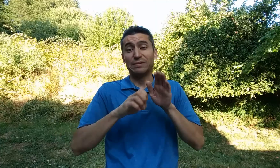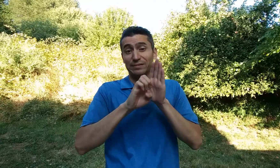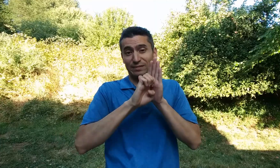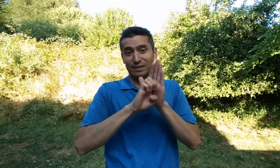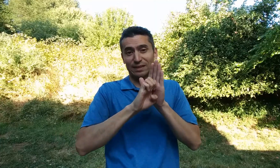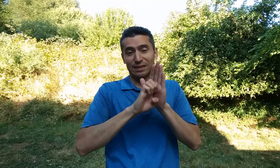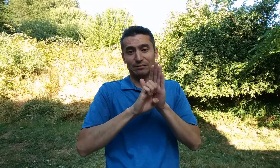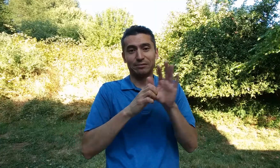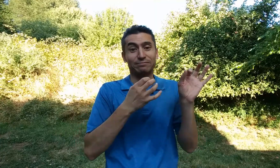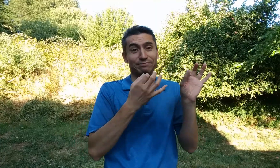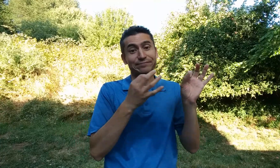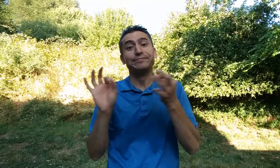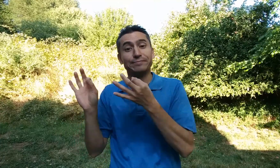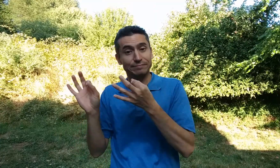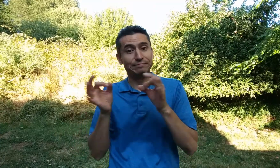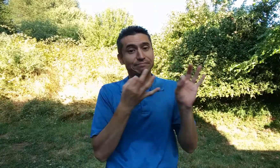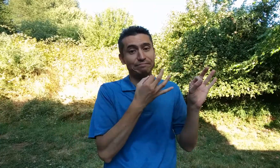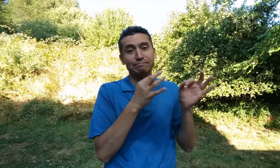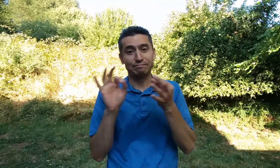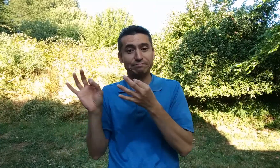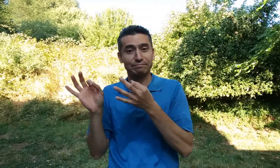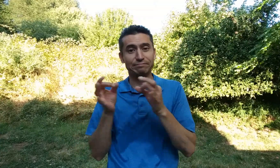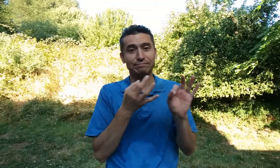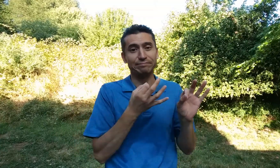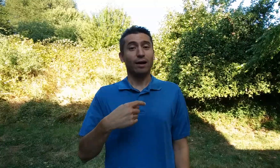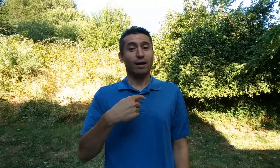For example, distractions.